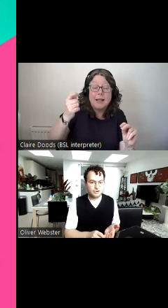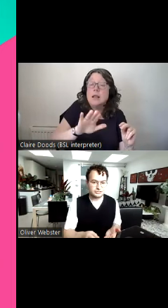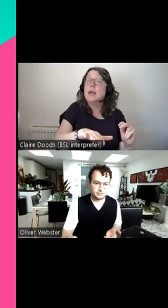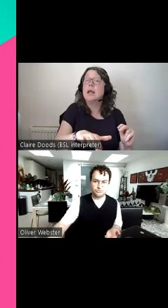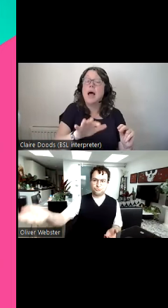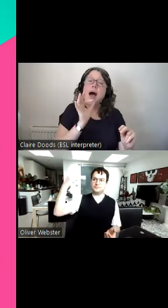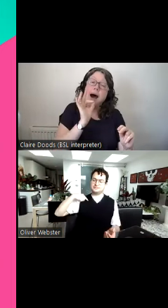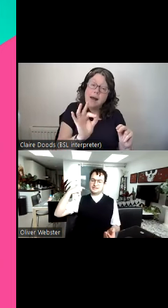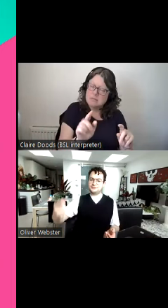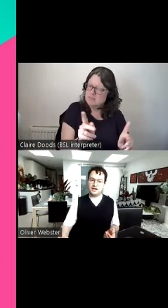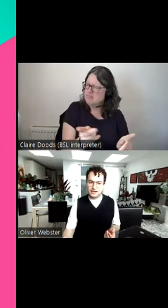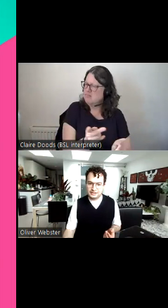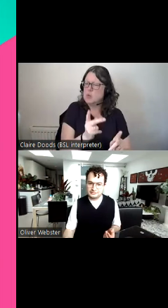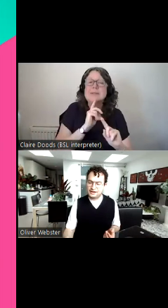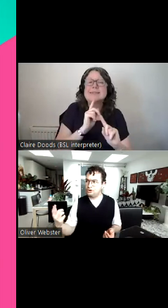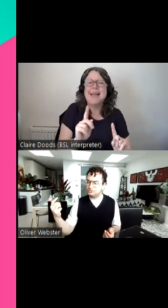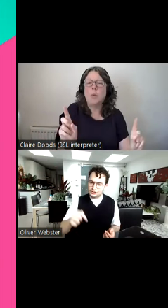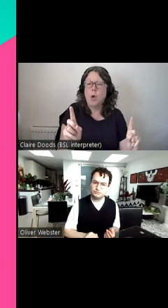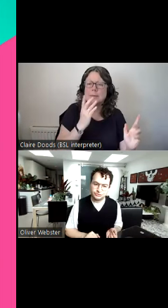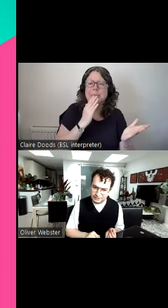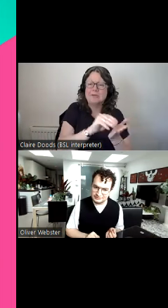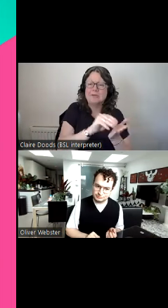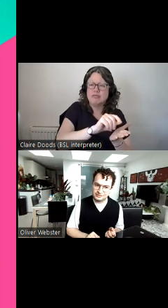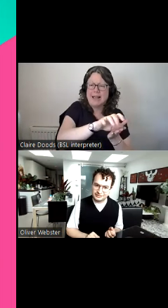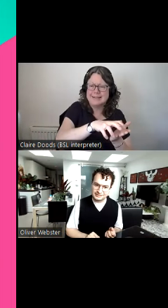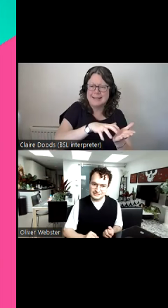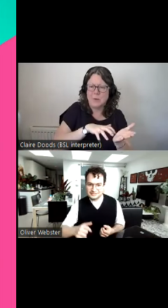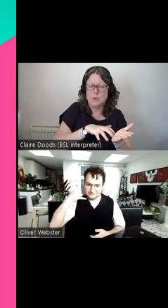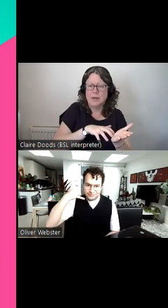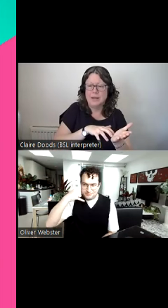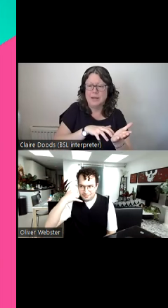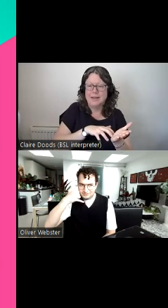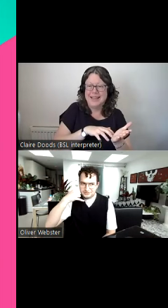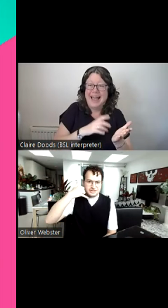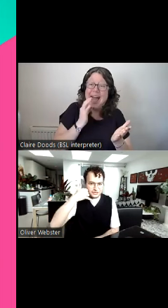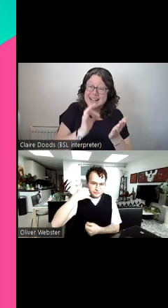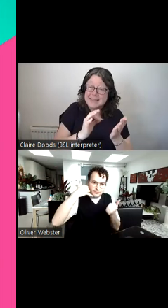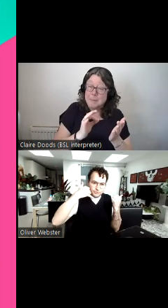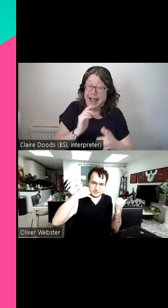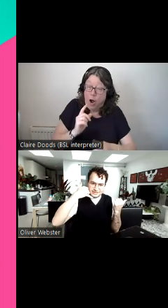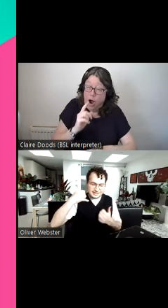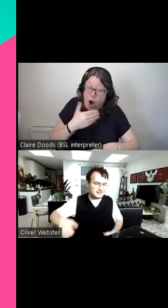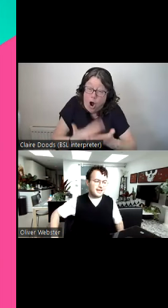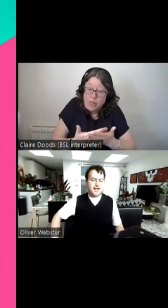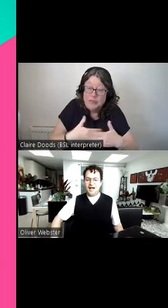Rather than three months down the line saying, "Oh, we're trying to subtitle this." Phone them up, "Can you remember what you said?"